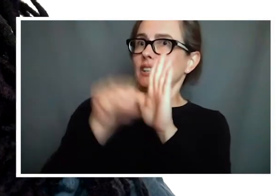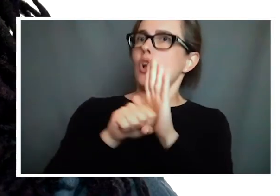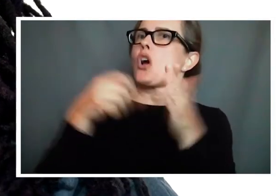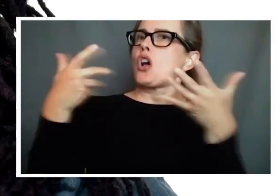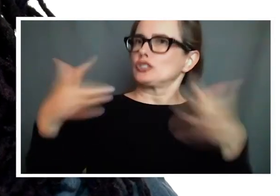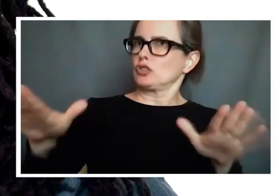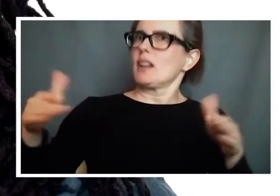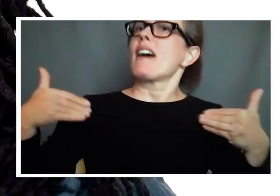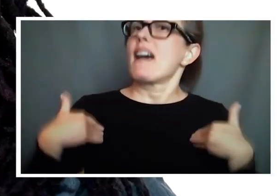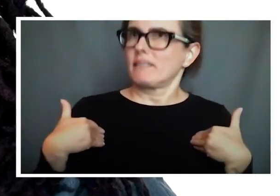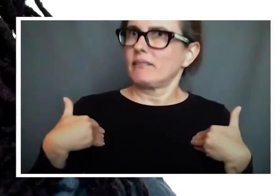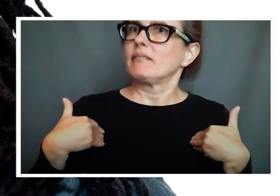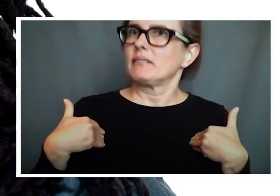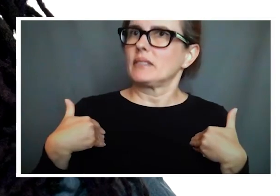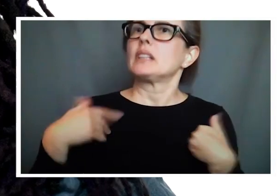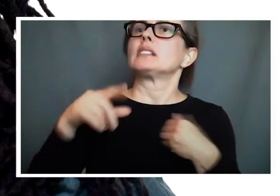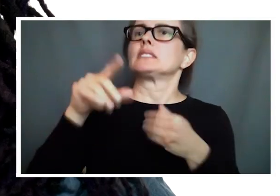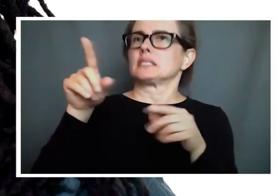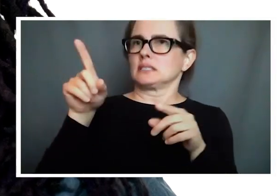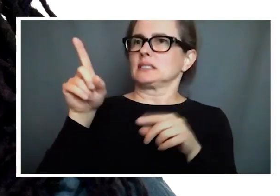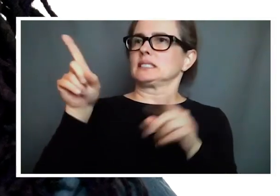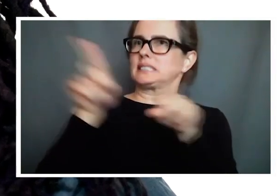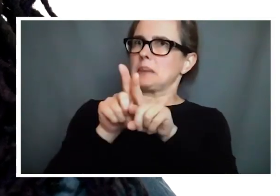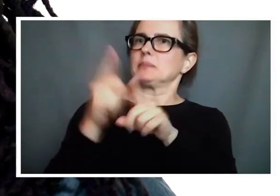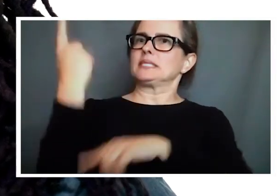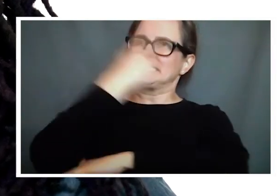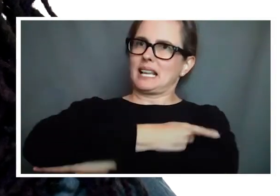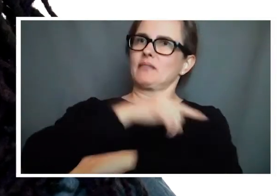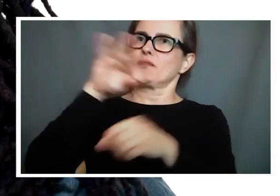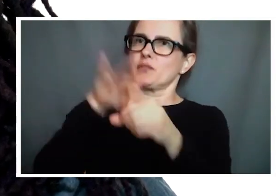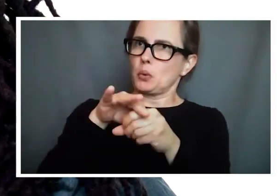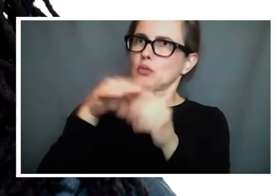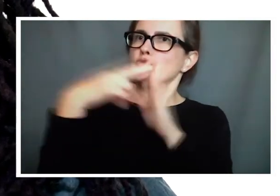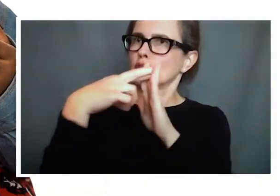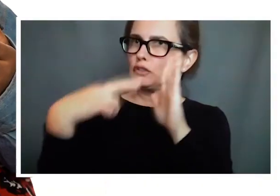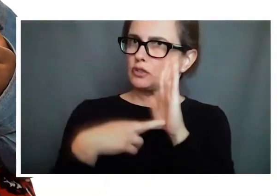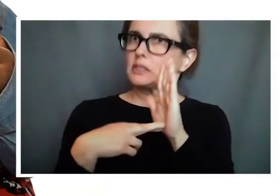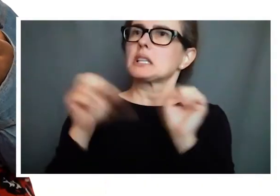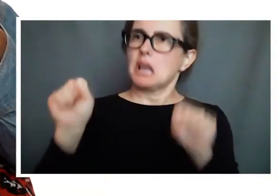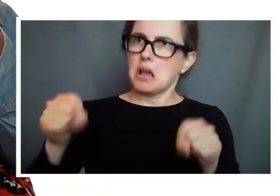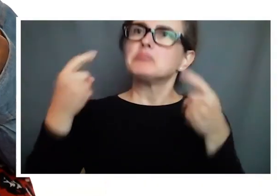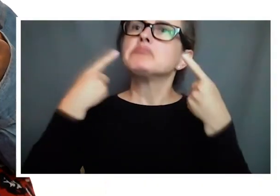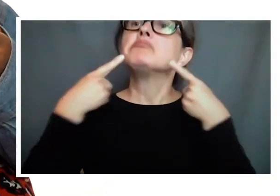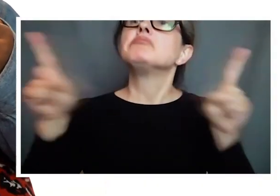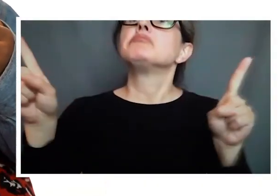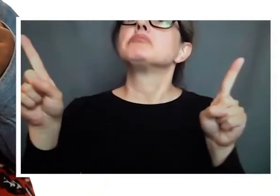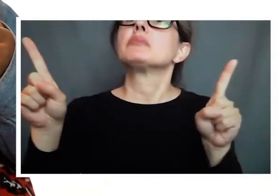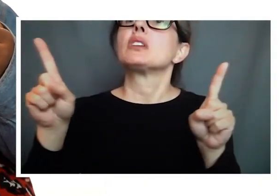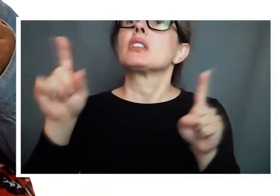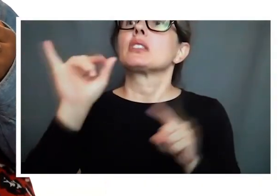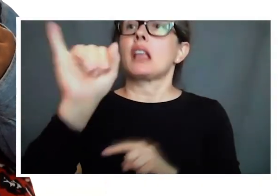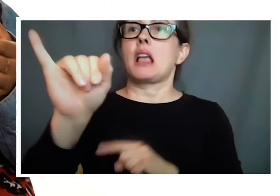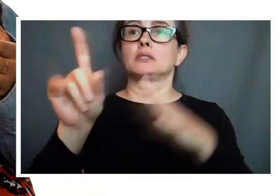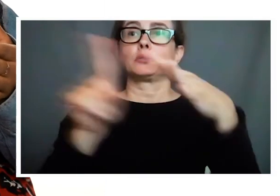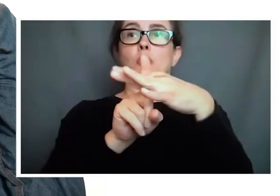16 states have already approved measures to make automatic voter registration possible. Similarly, same day registration could work.